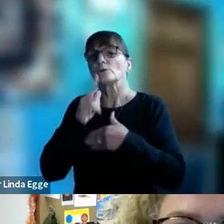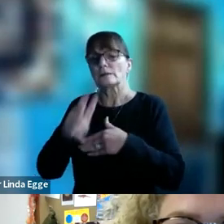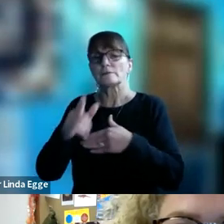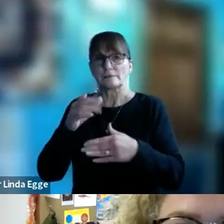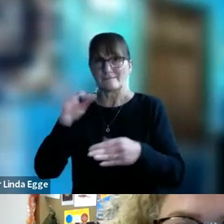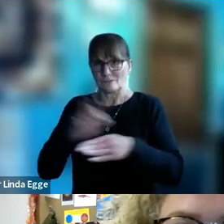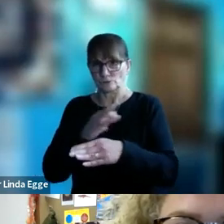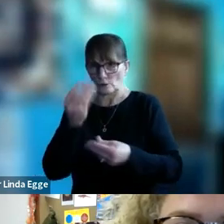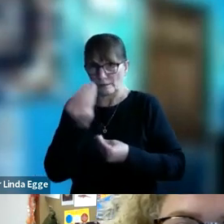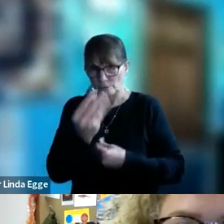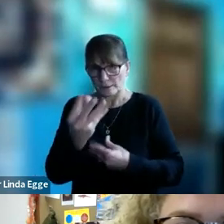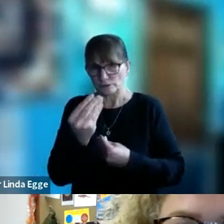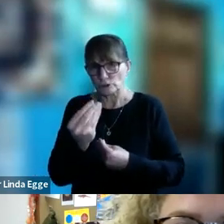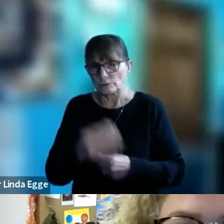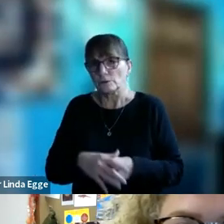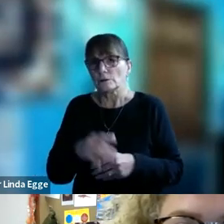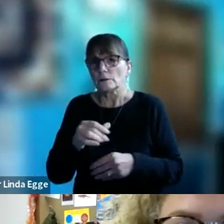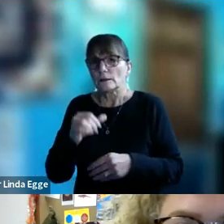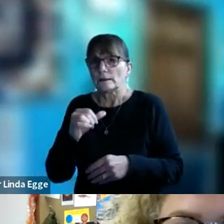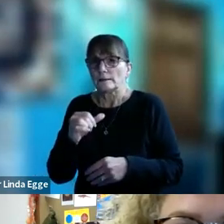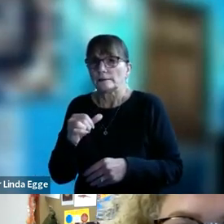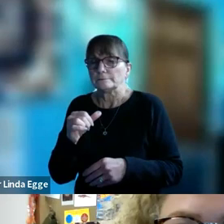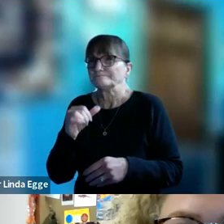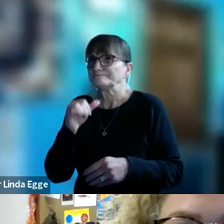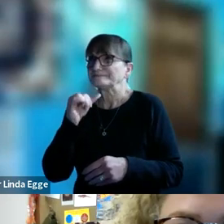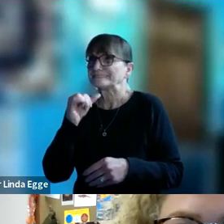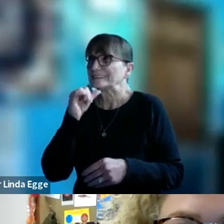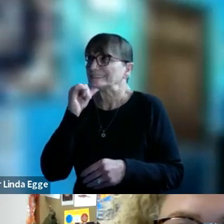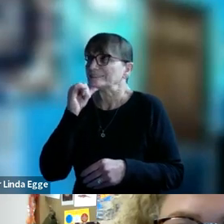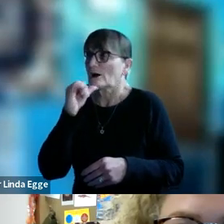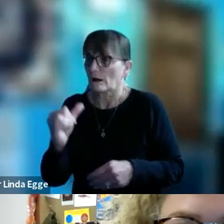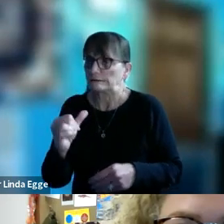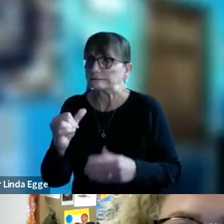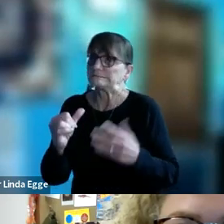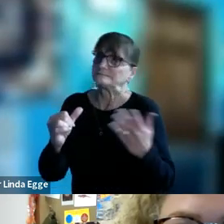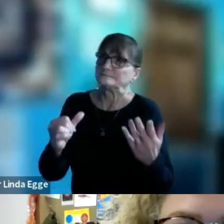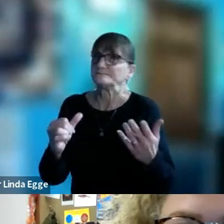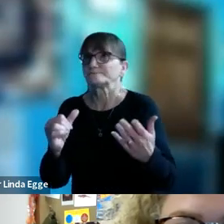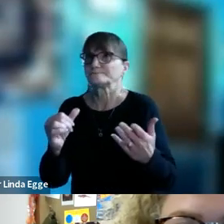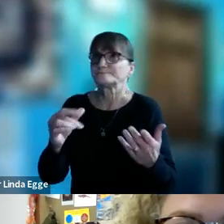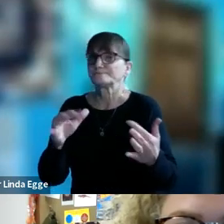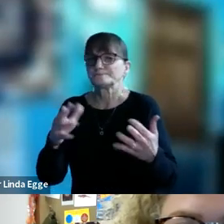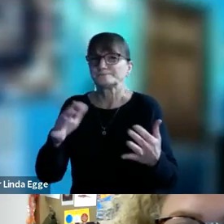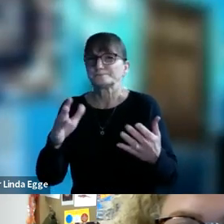in, I guess not functional, but non maybe subjective evidence,